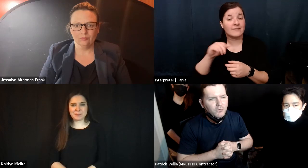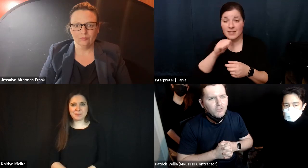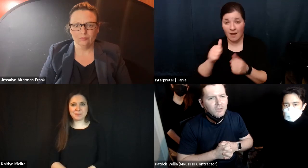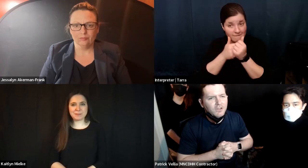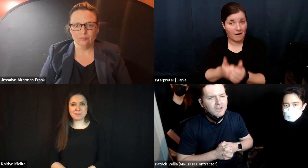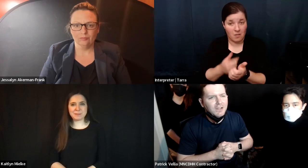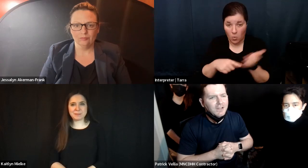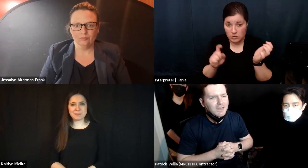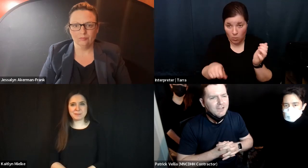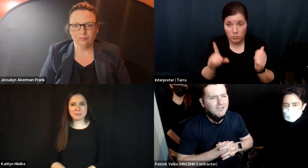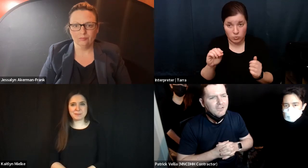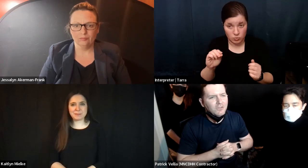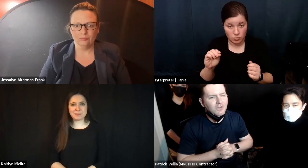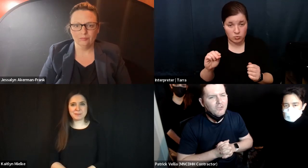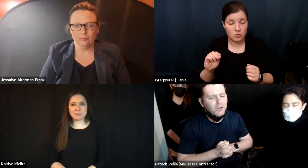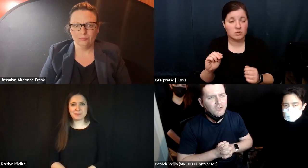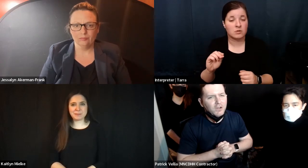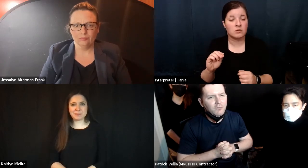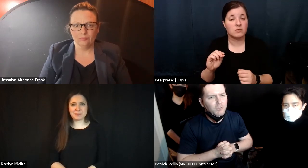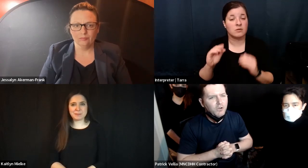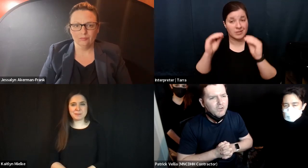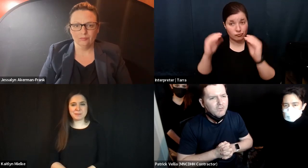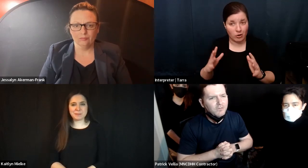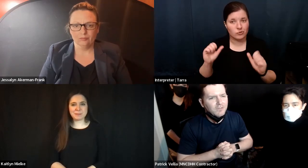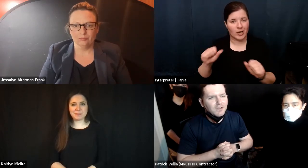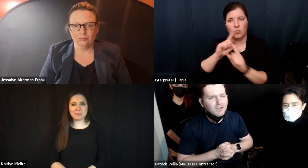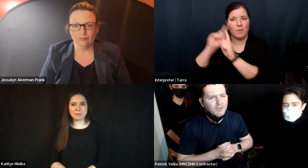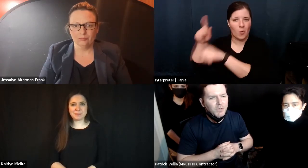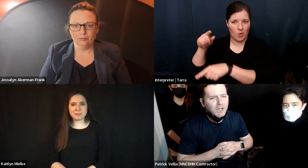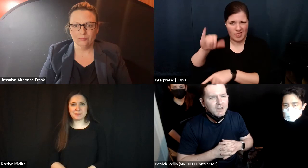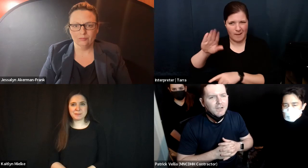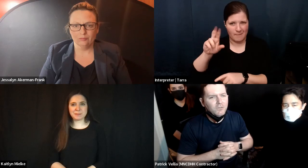driver is on their best behavior because the instructor can see if the driver's mean.